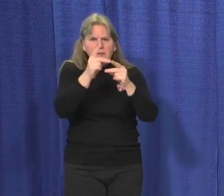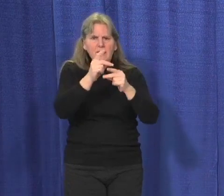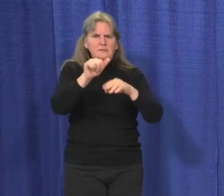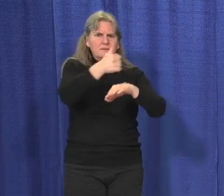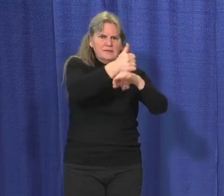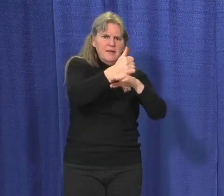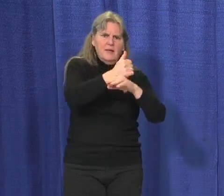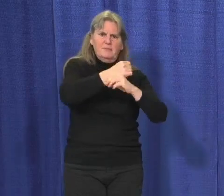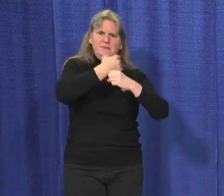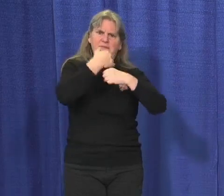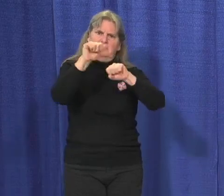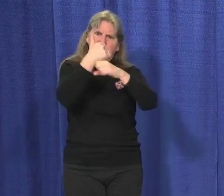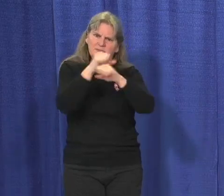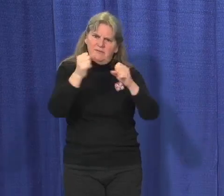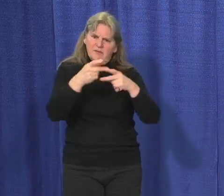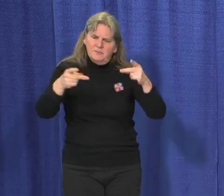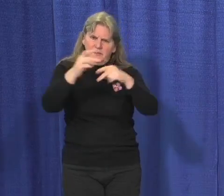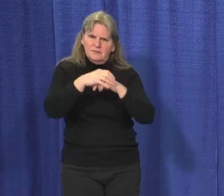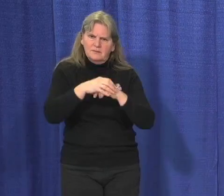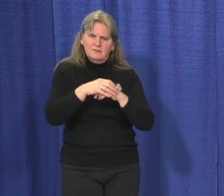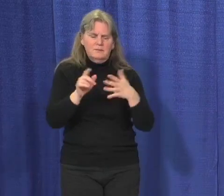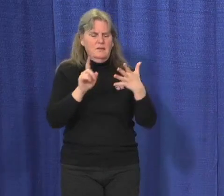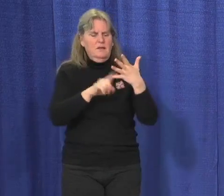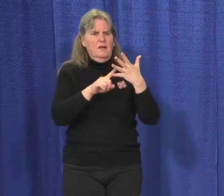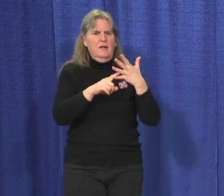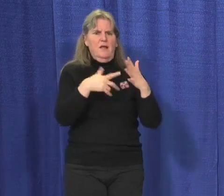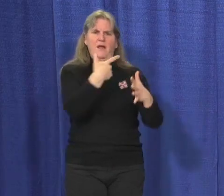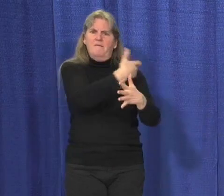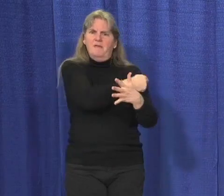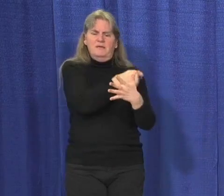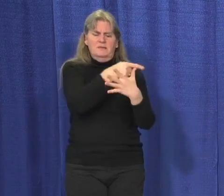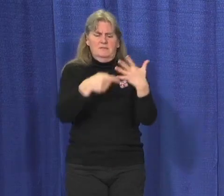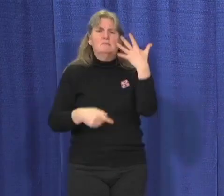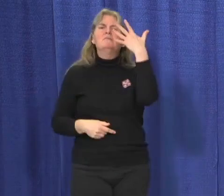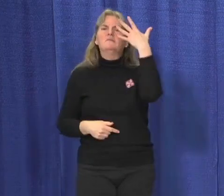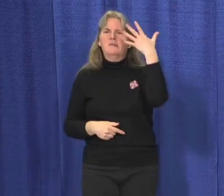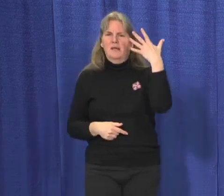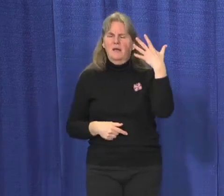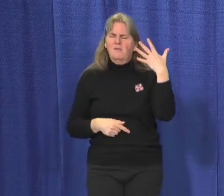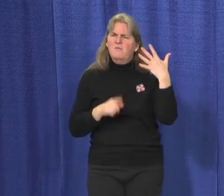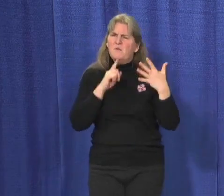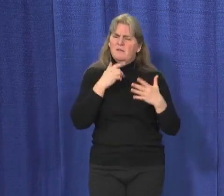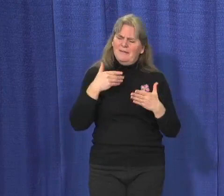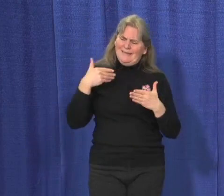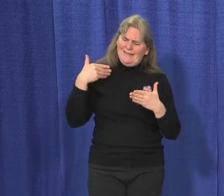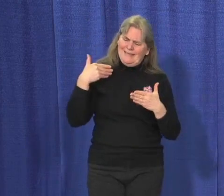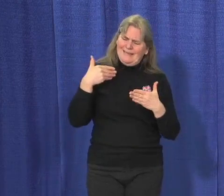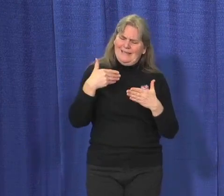Variants were not. And now we have vaccine and we're so close to getting over